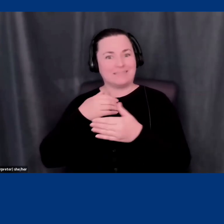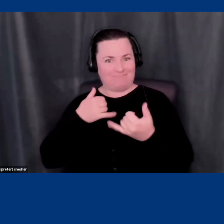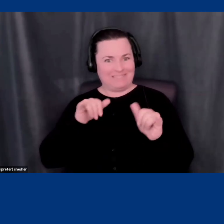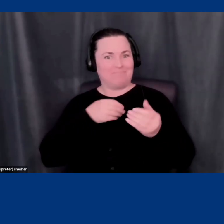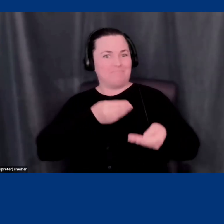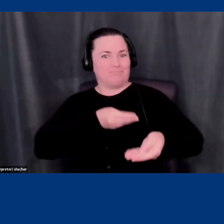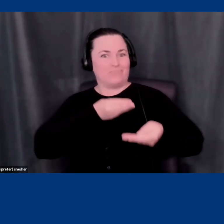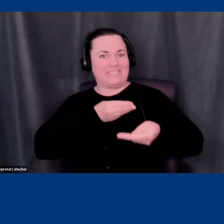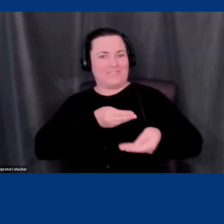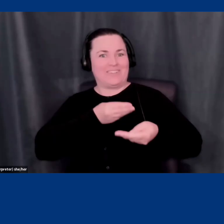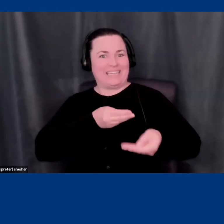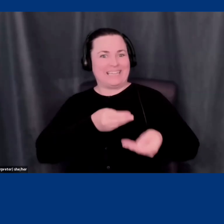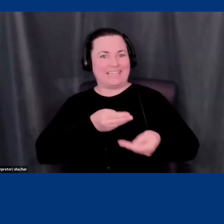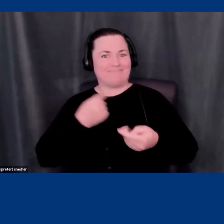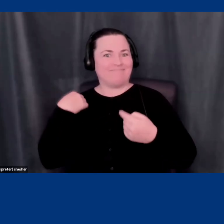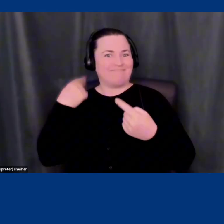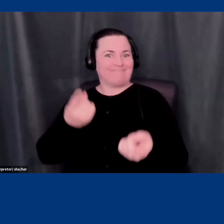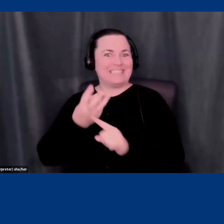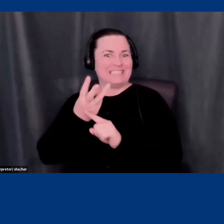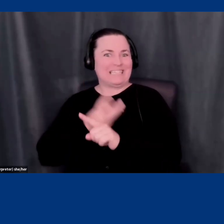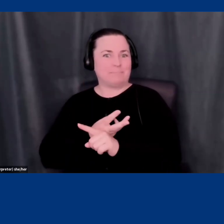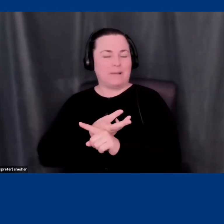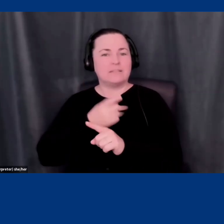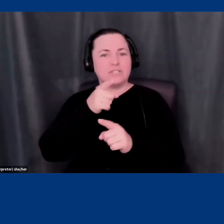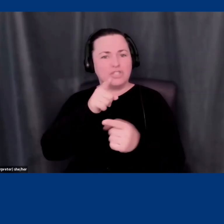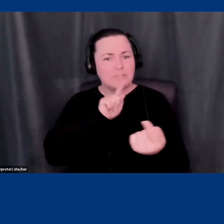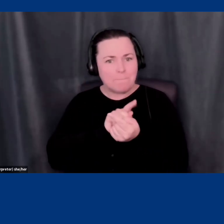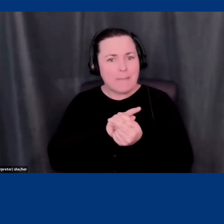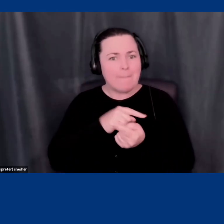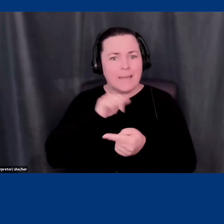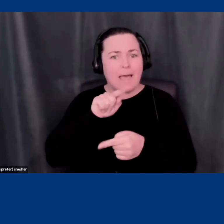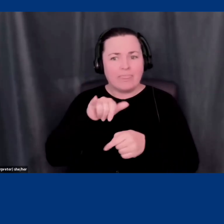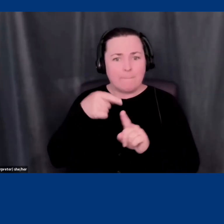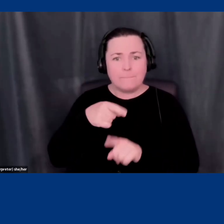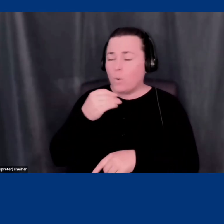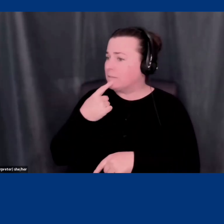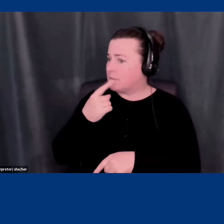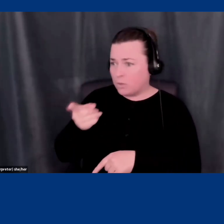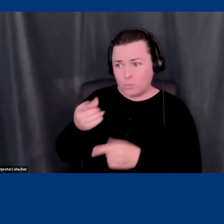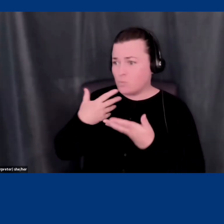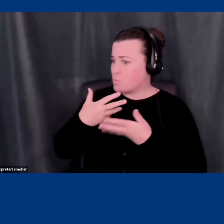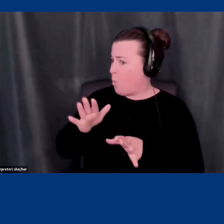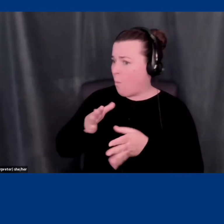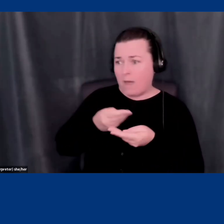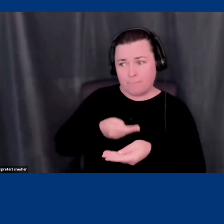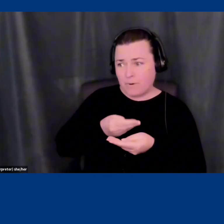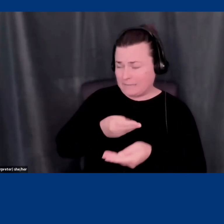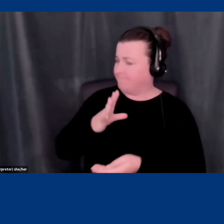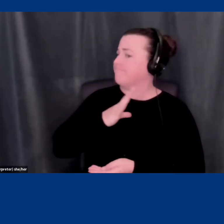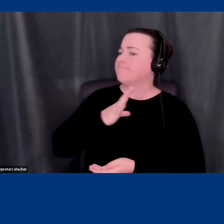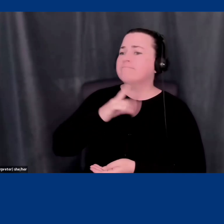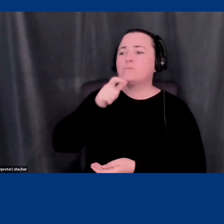she met me at that point. It was like if this is what you don't want to do then we don't have to do it.